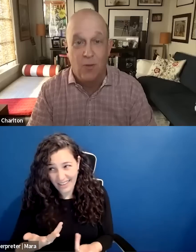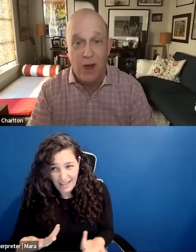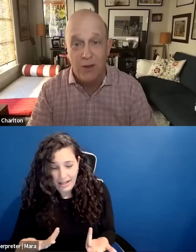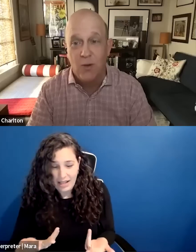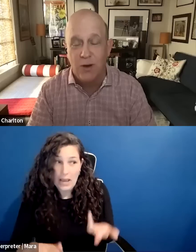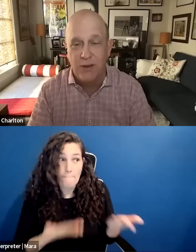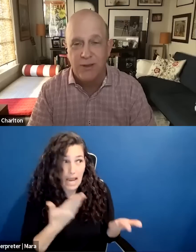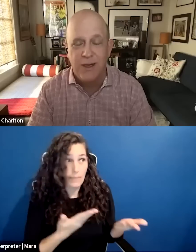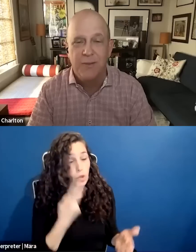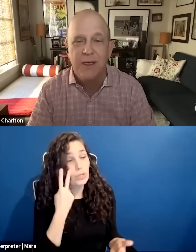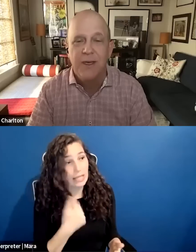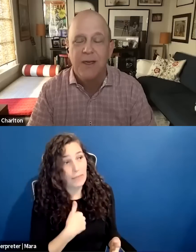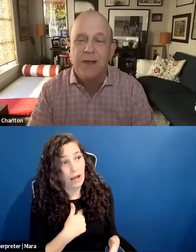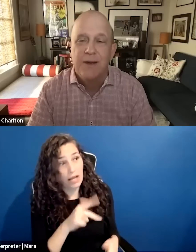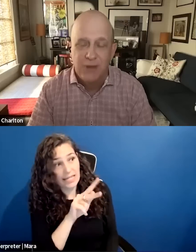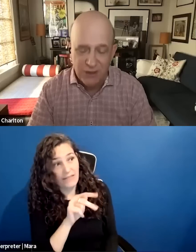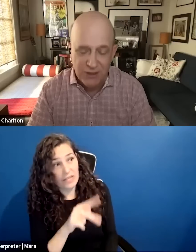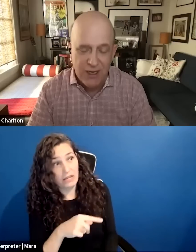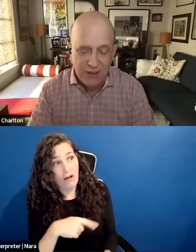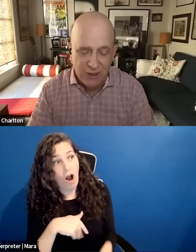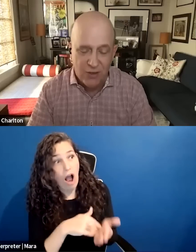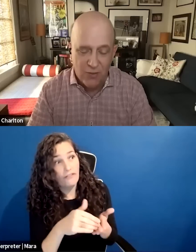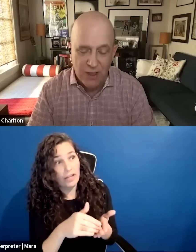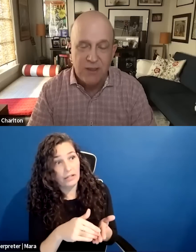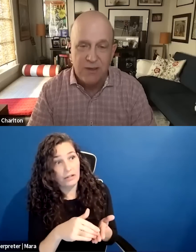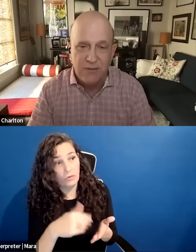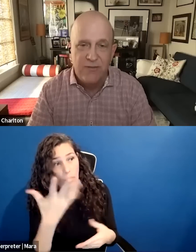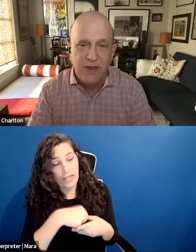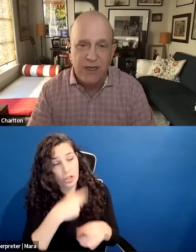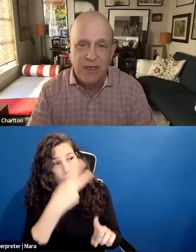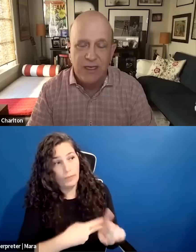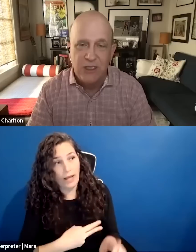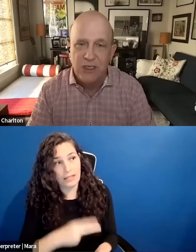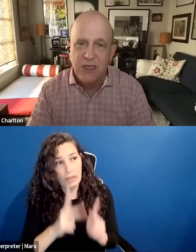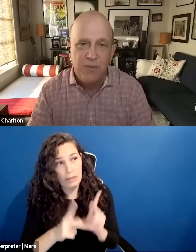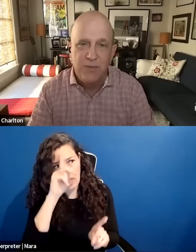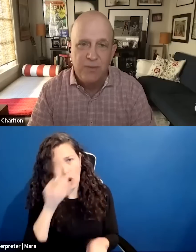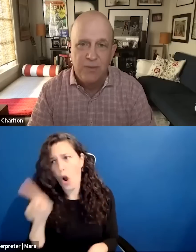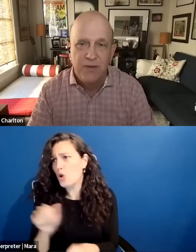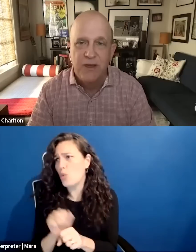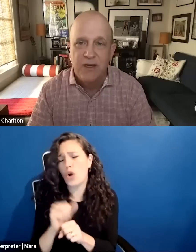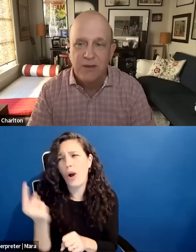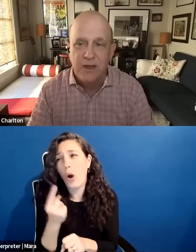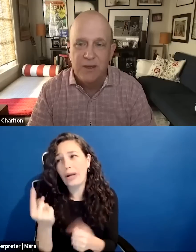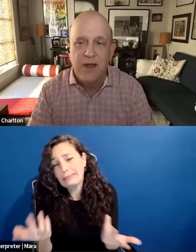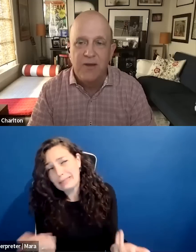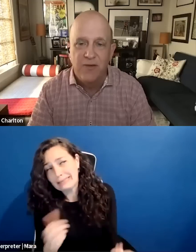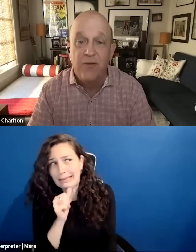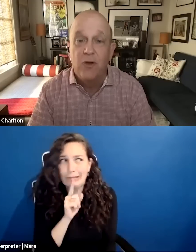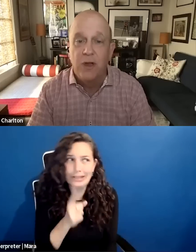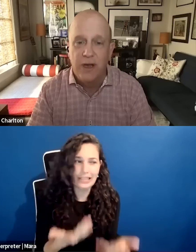And they go, "Wow, you work all the time." Which is nice, it's all relative. And just keep living a life, a full life,